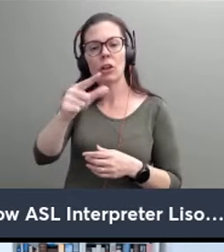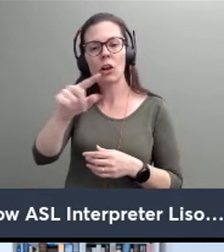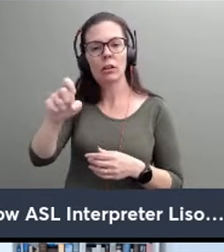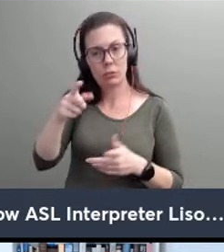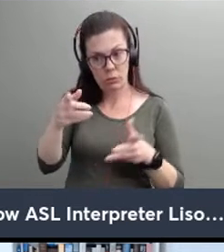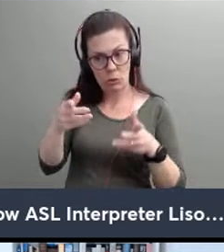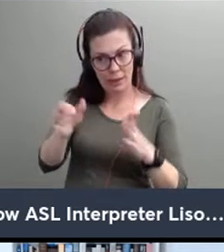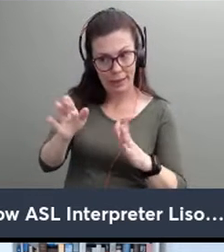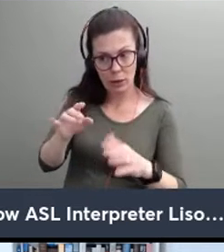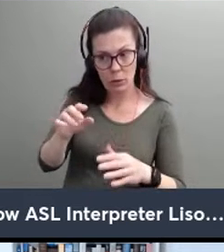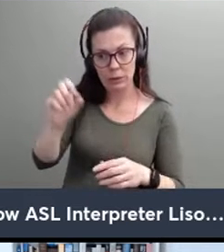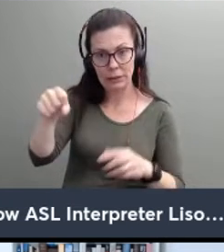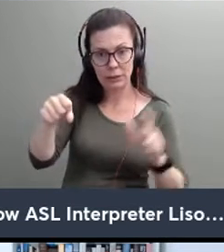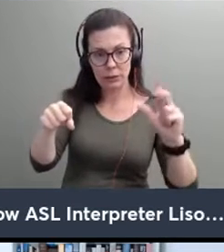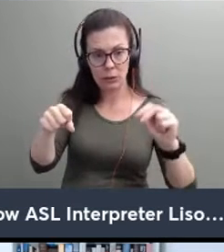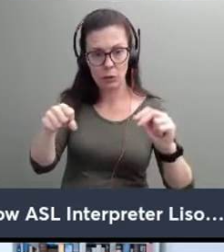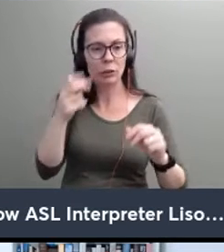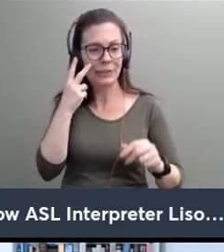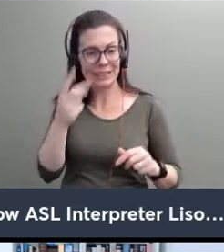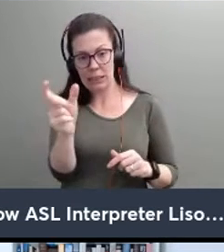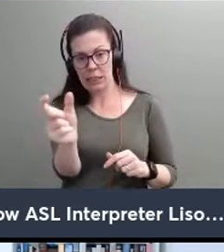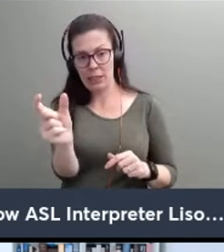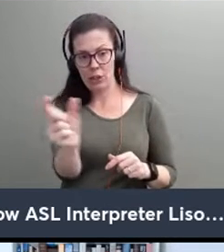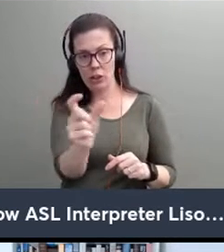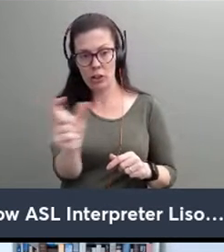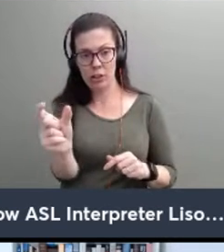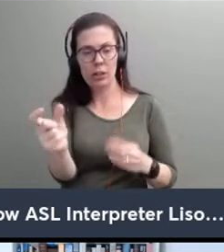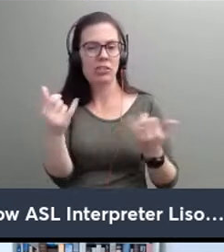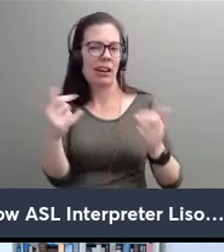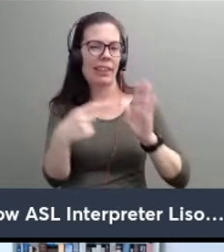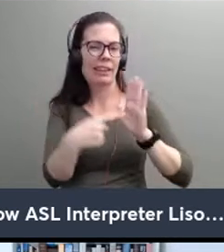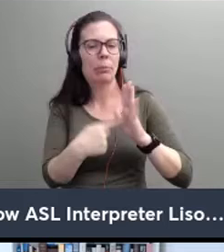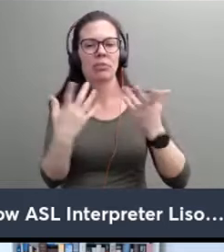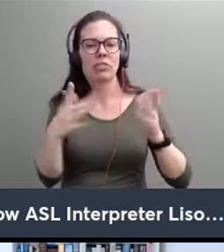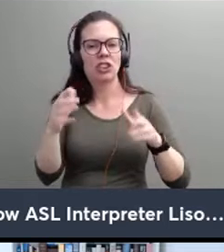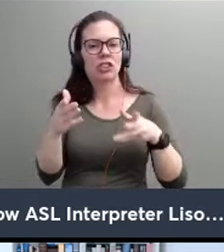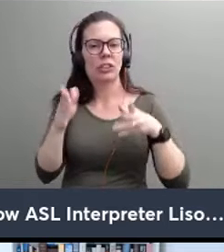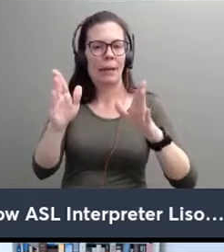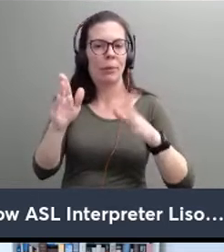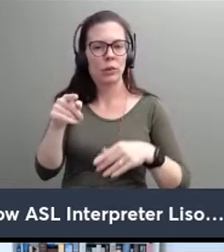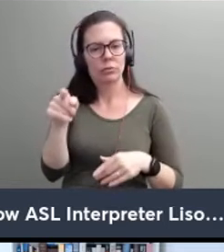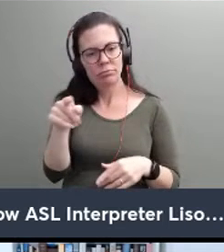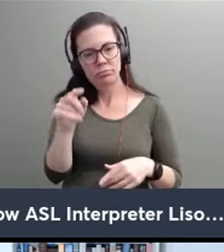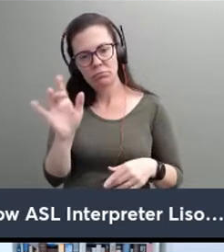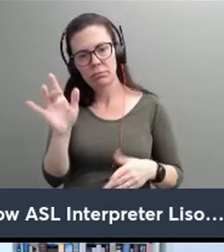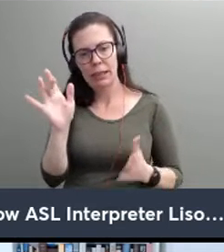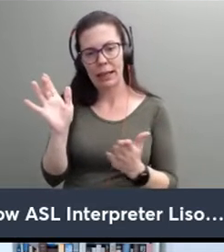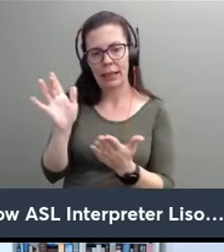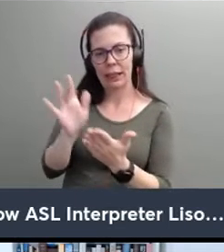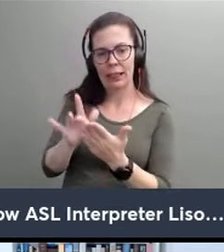Currently here, as you can see, in this demo, it has been enabled. With a click, you can disable it.